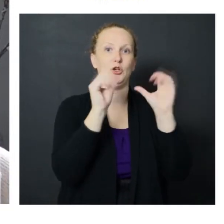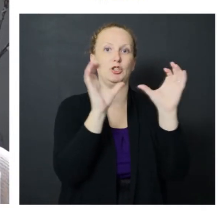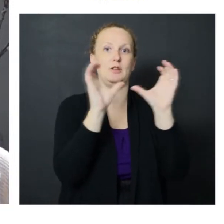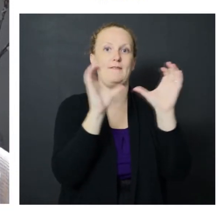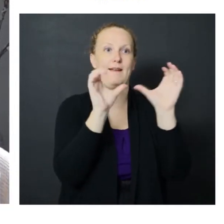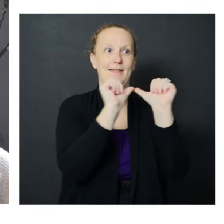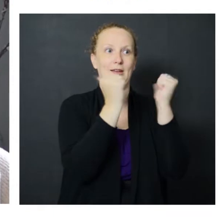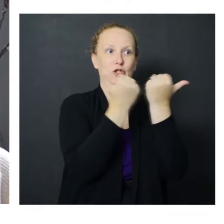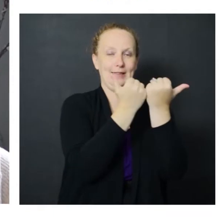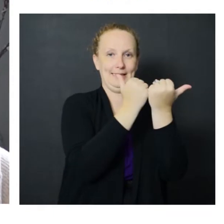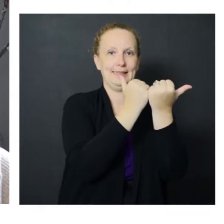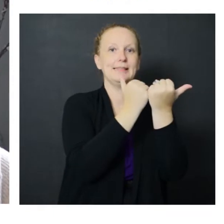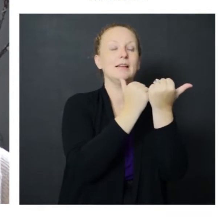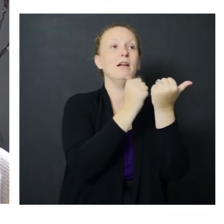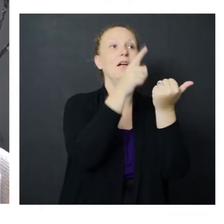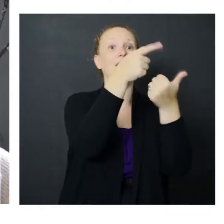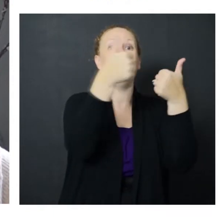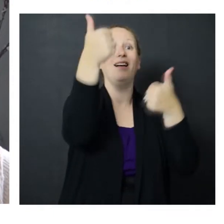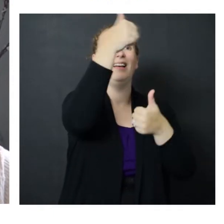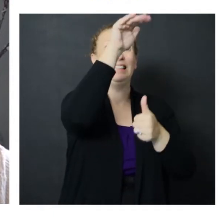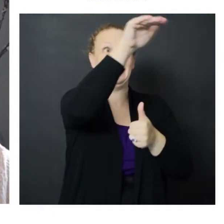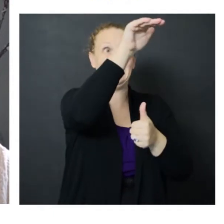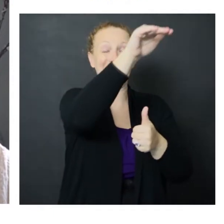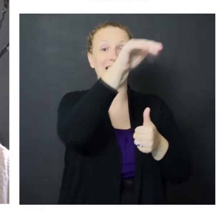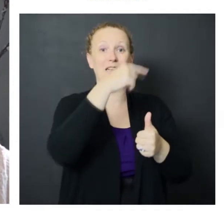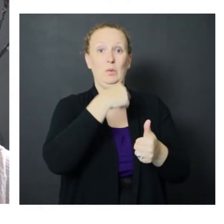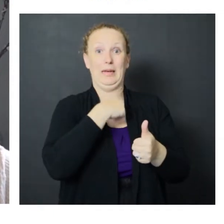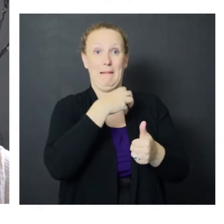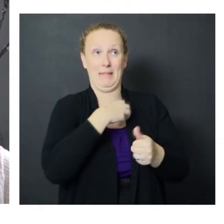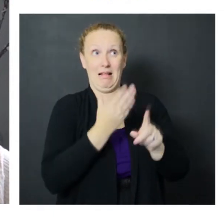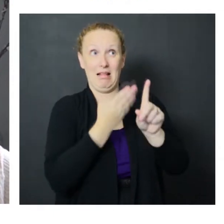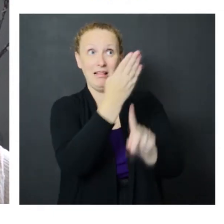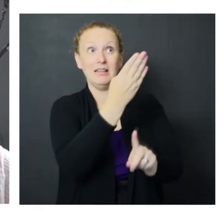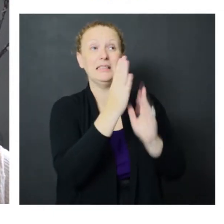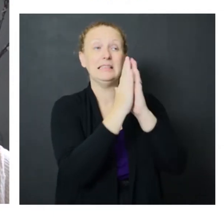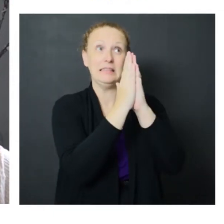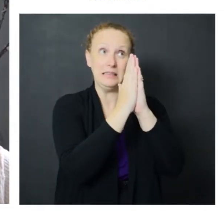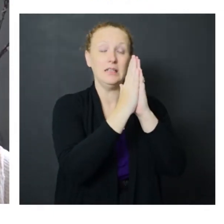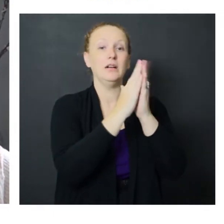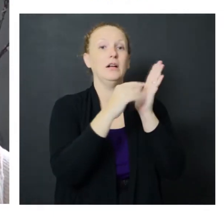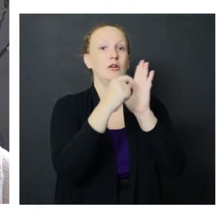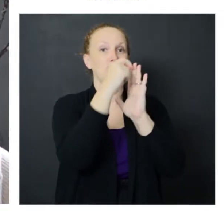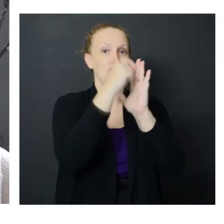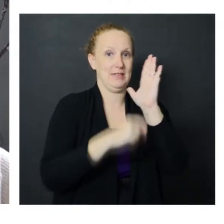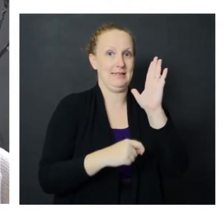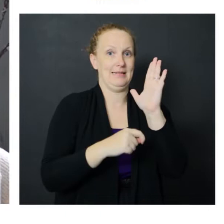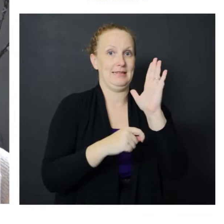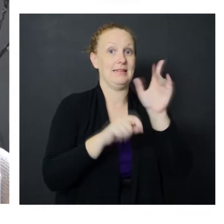ah, with the request to allow us to provide the written exam the course HI